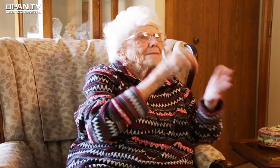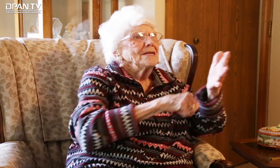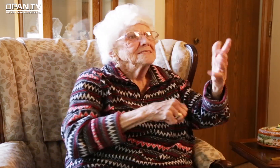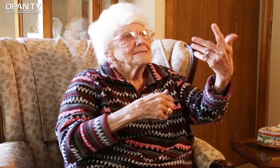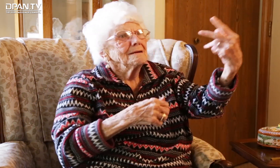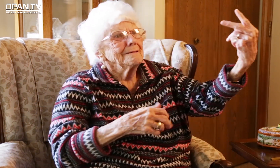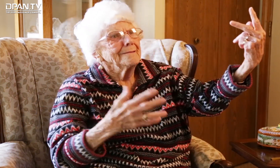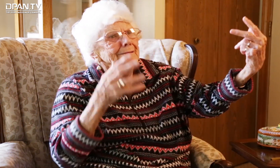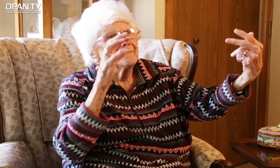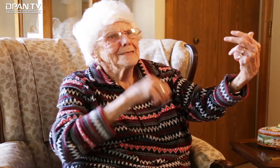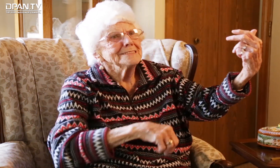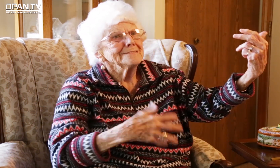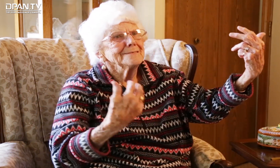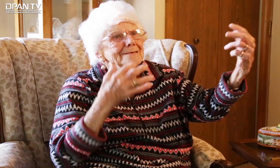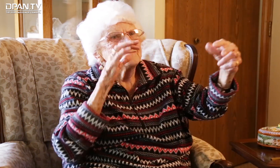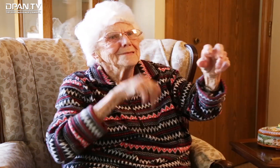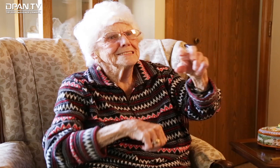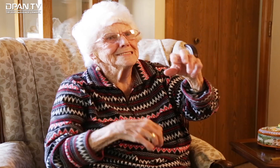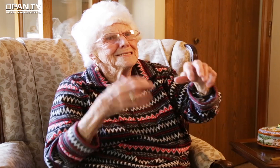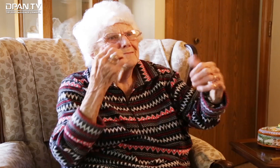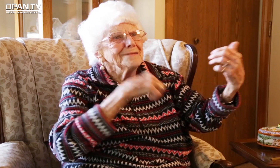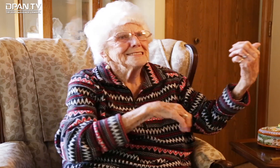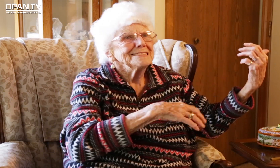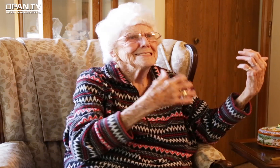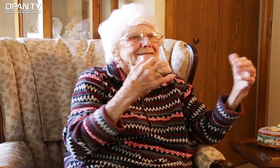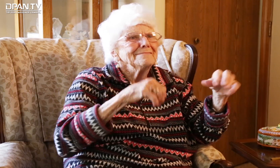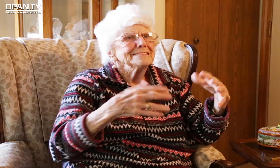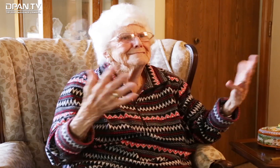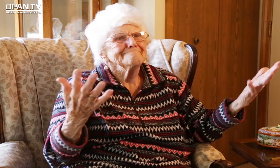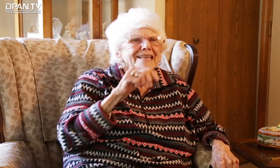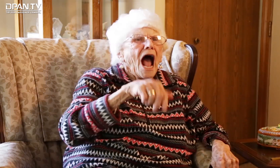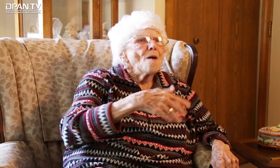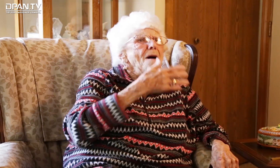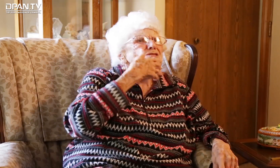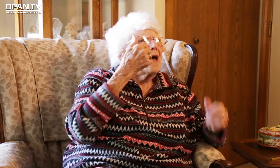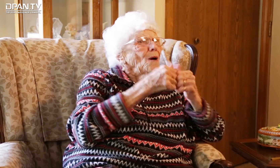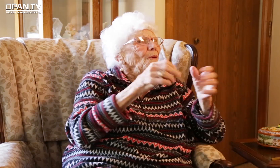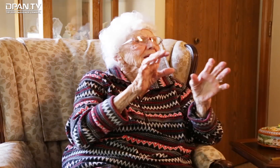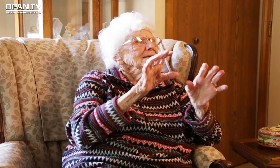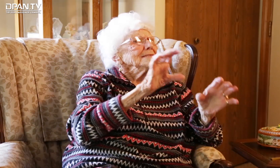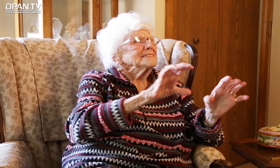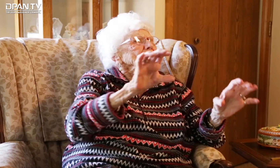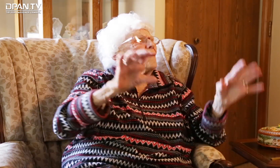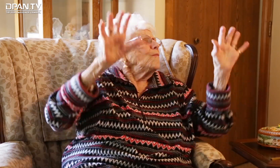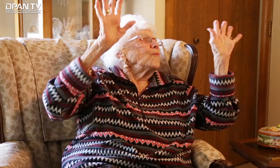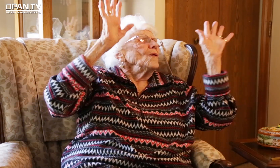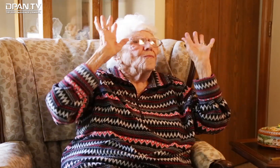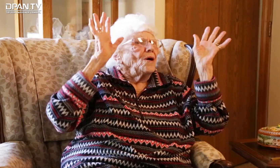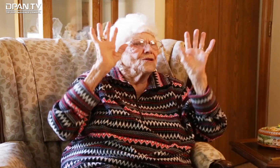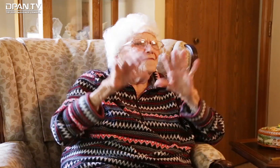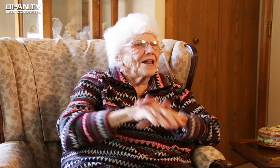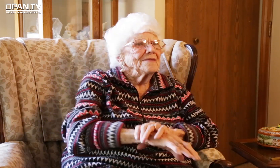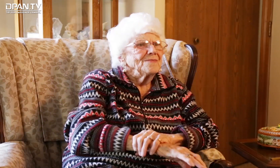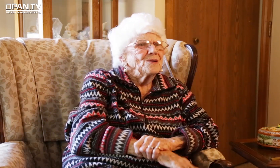their heads are turned in different directions. I always miss out on what they're saying. Now, it is MUCH better with captioning.